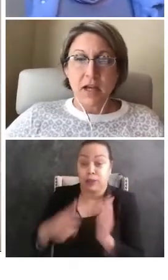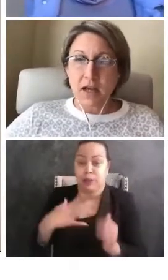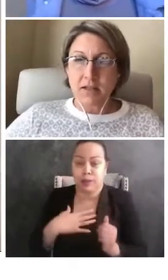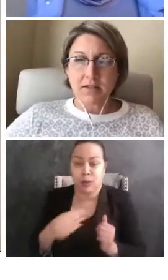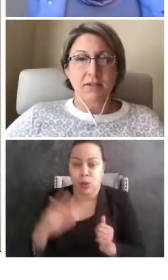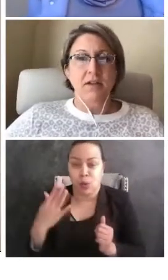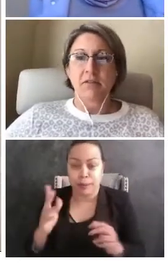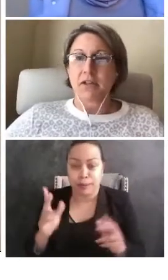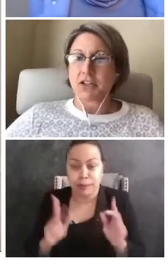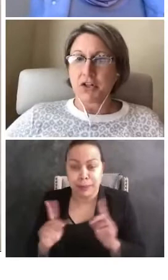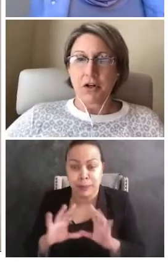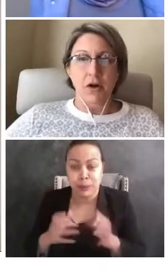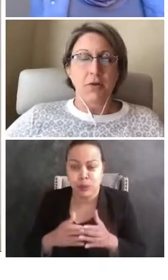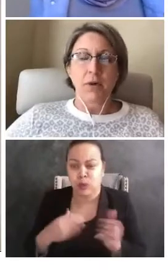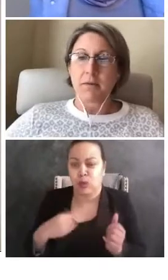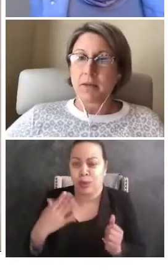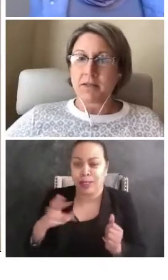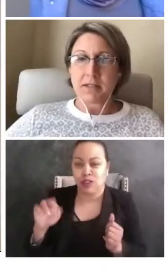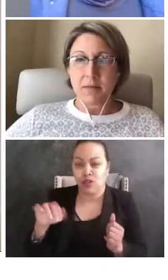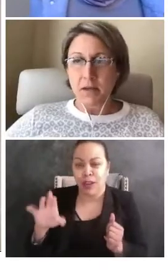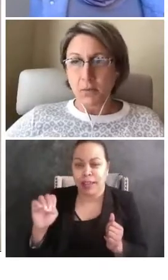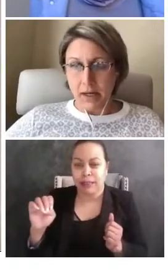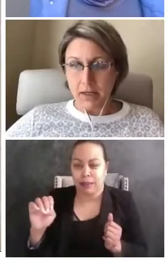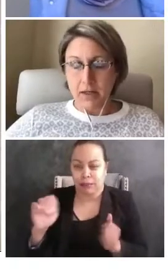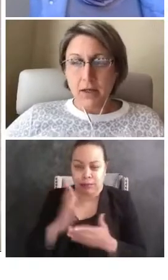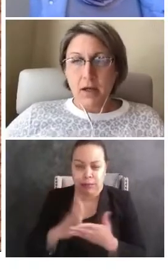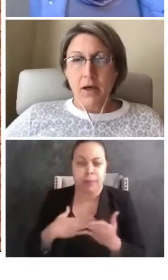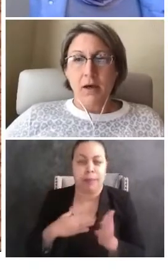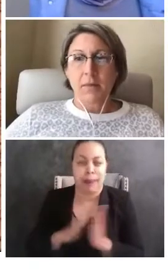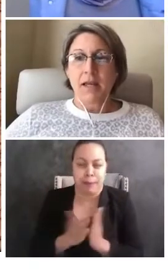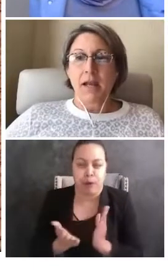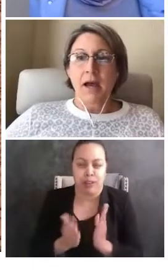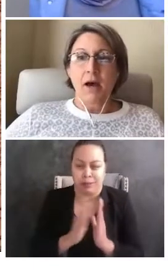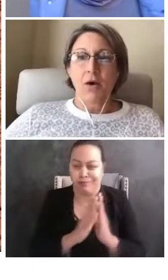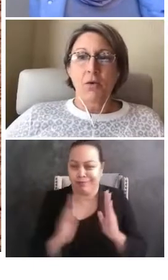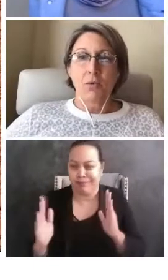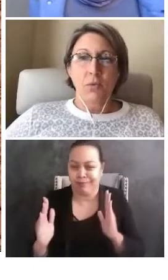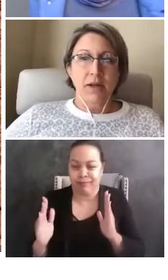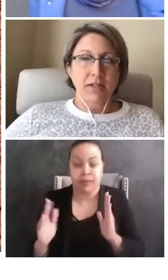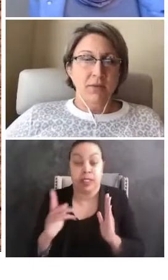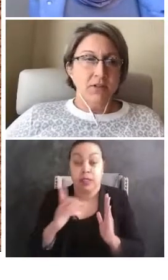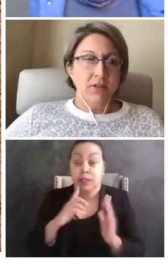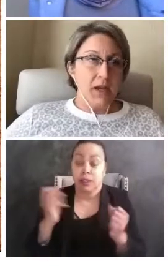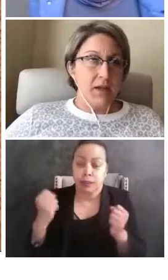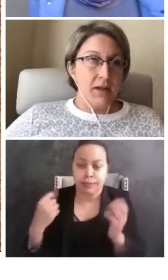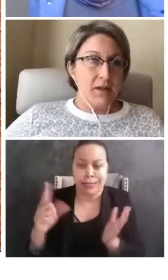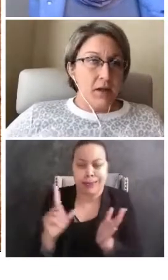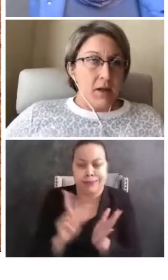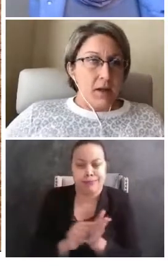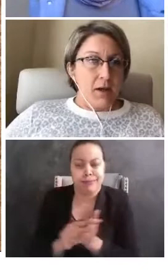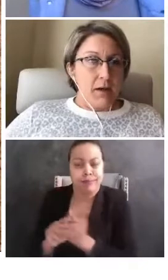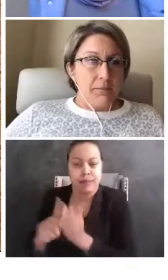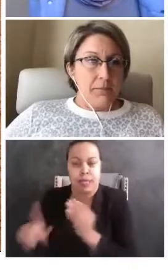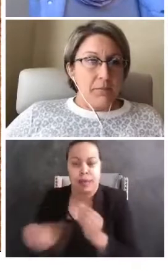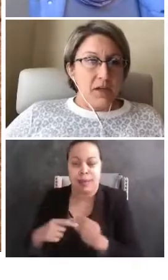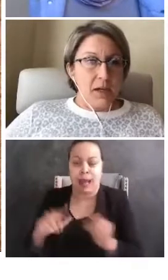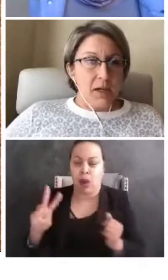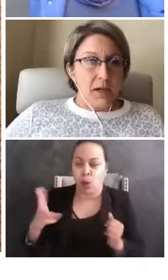There's tons of literature on what it means to be white and how whiteness was created.